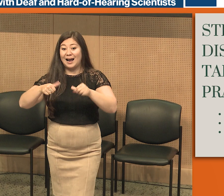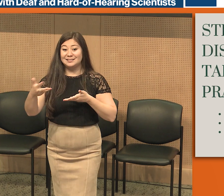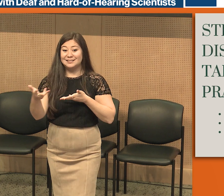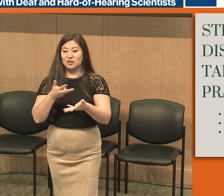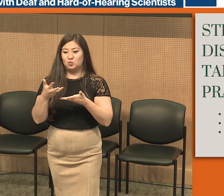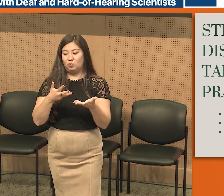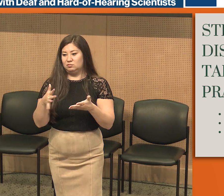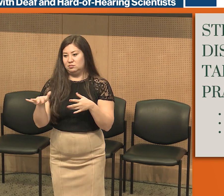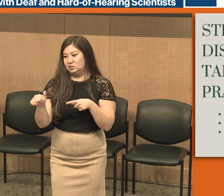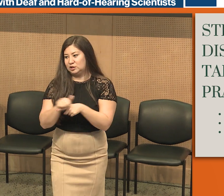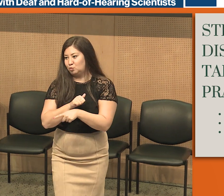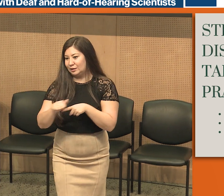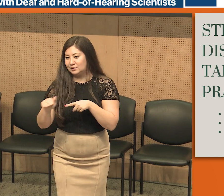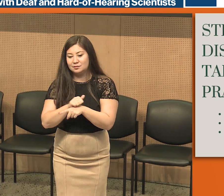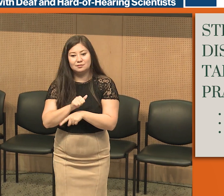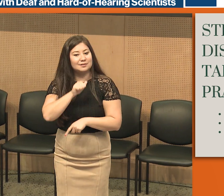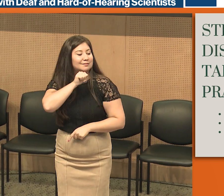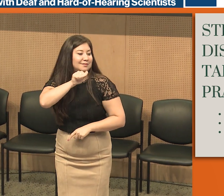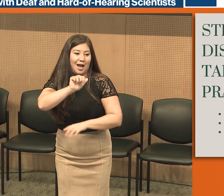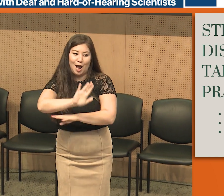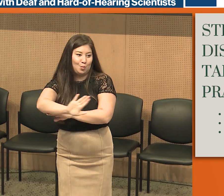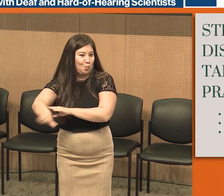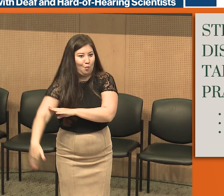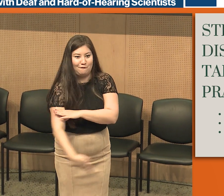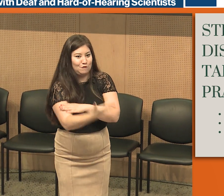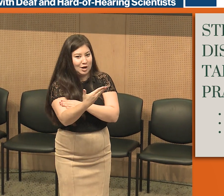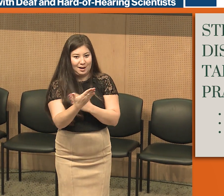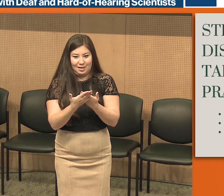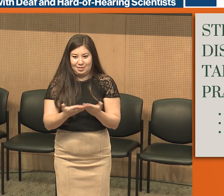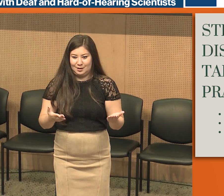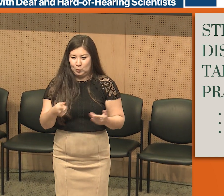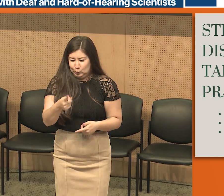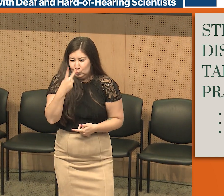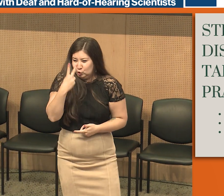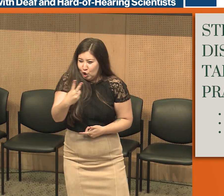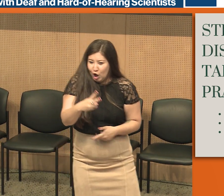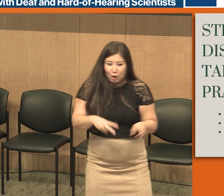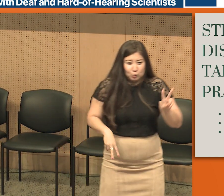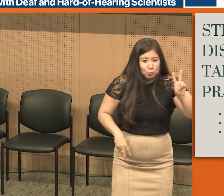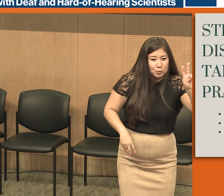So, STEM discourse takes practice. It's not something that's innate. It doesn't come overnight.